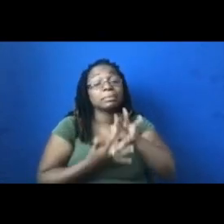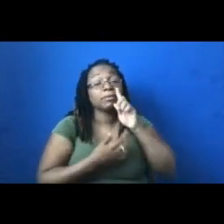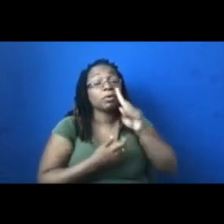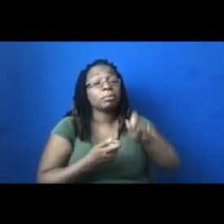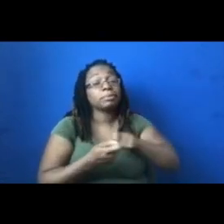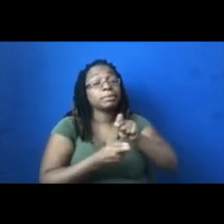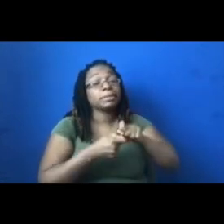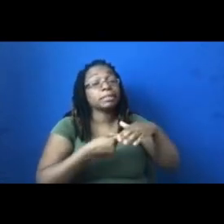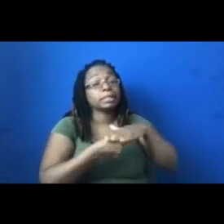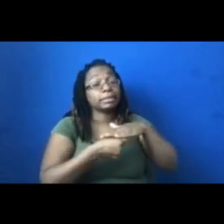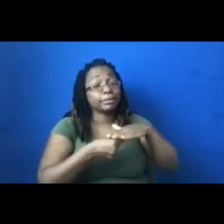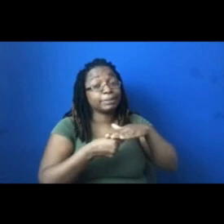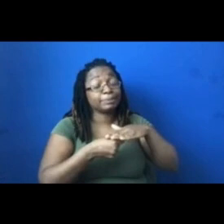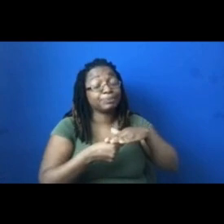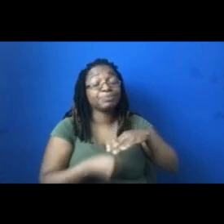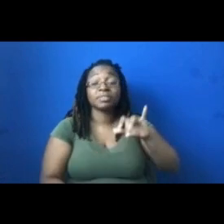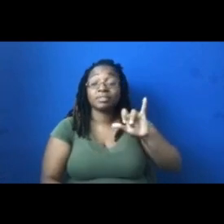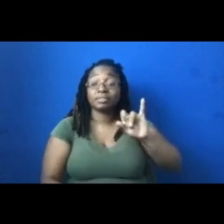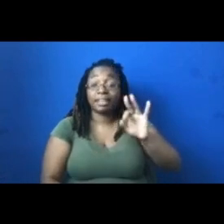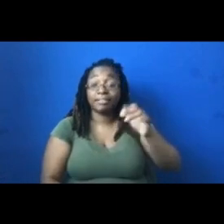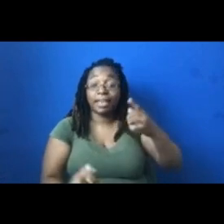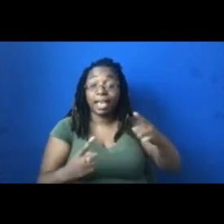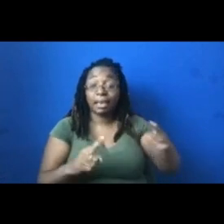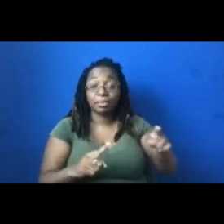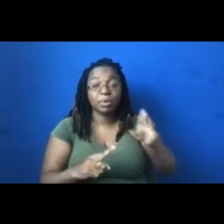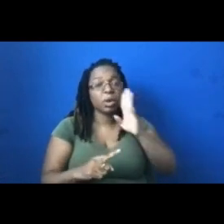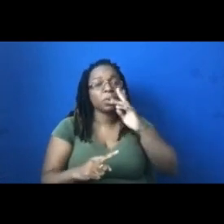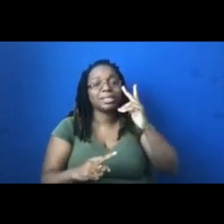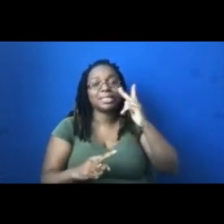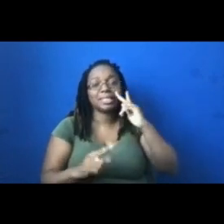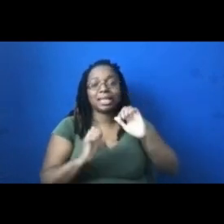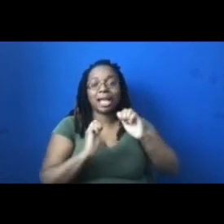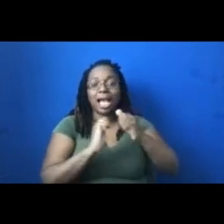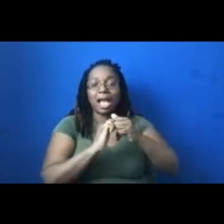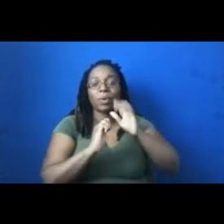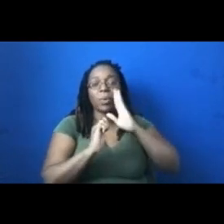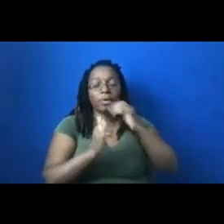that case, we see a degradation and there are communities around